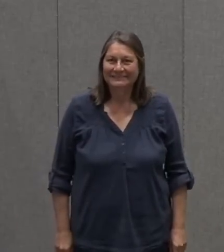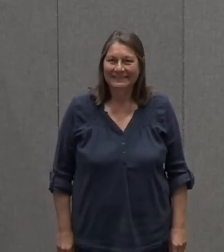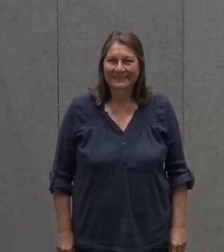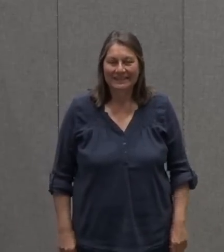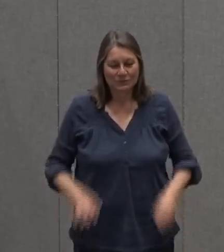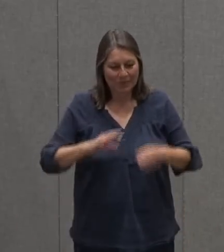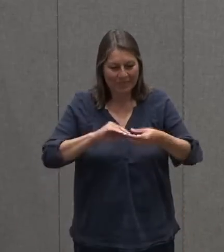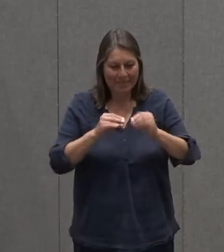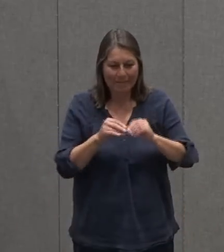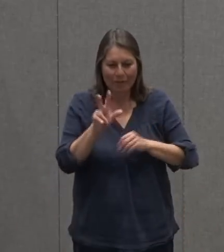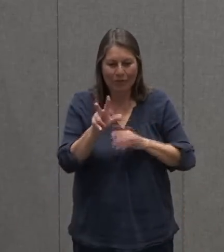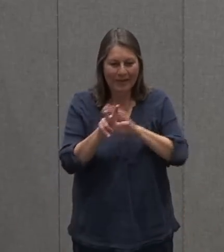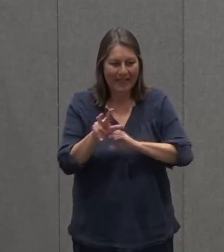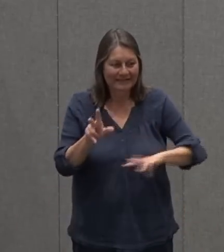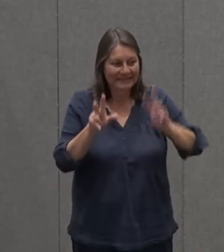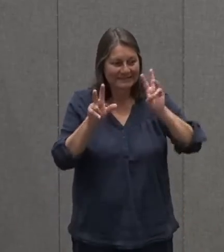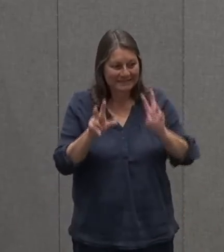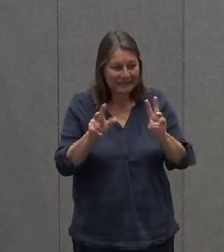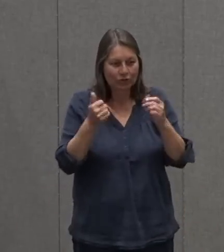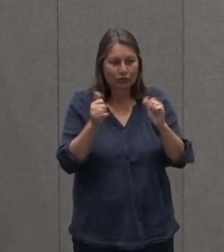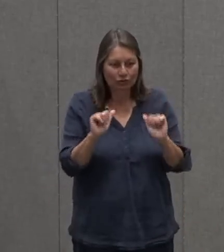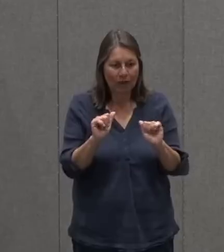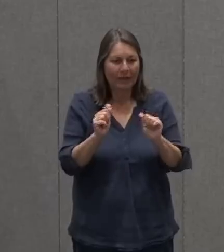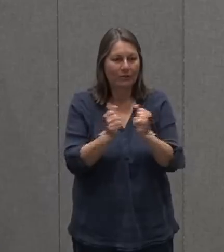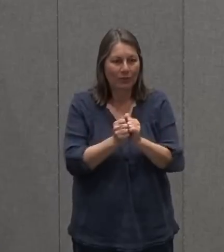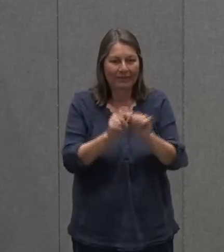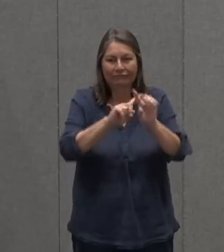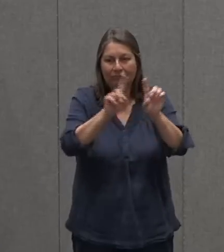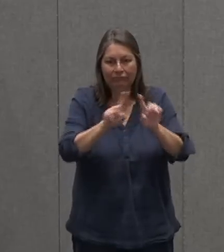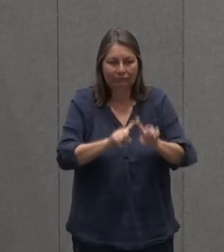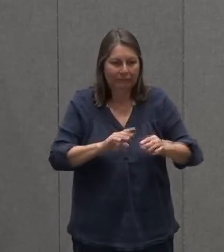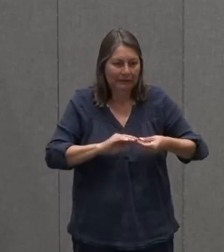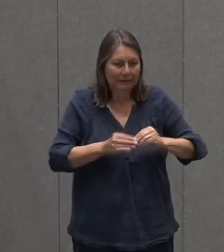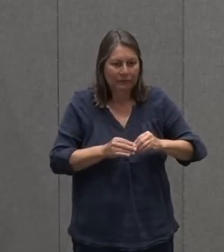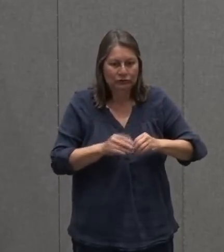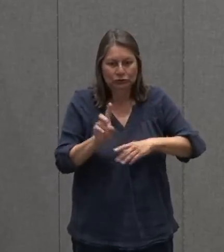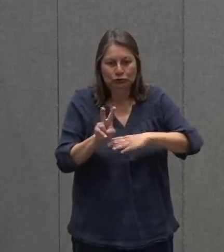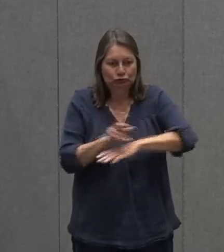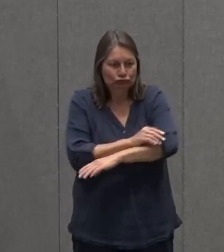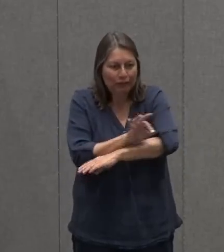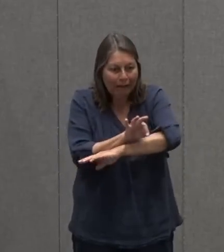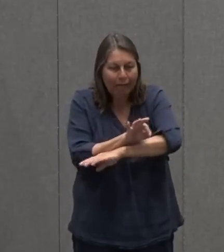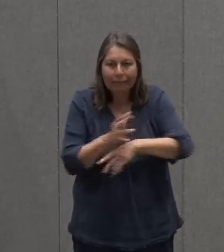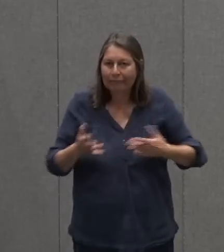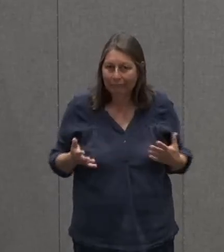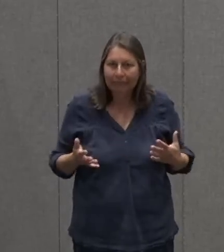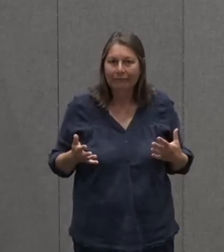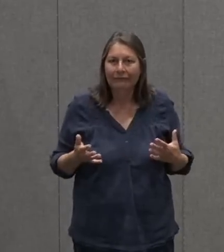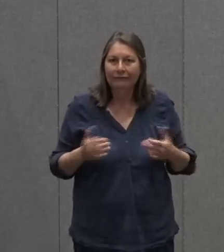Imagine you could try this with all different kinds of numbers, two through nine and it could be very challenging.